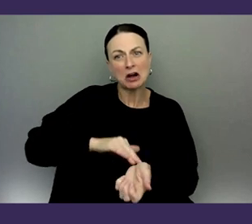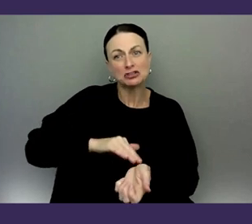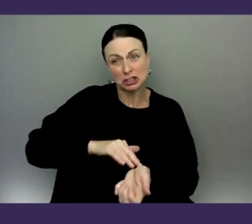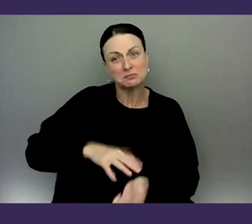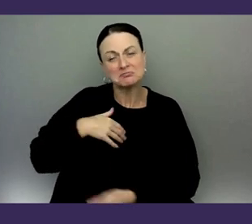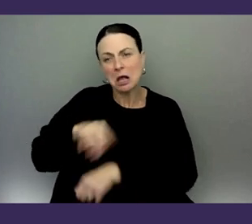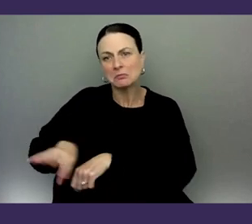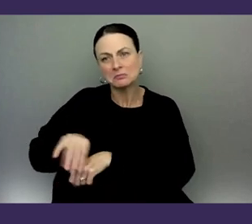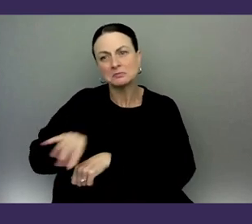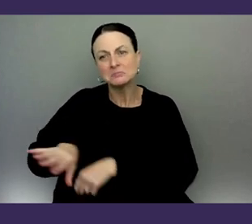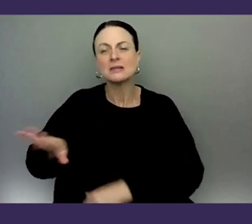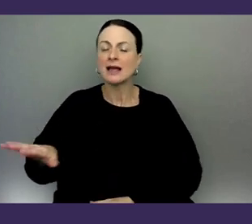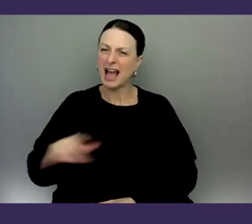I ask them to ask Karla.